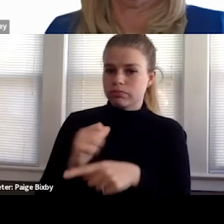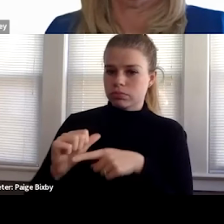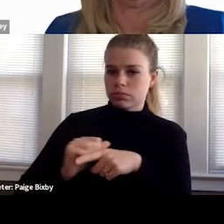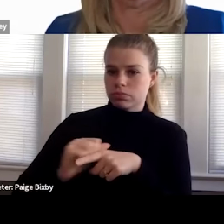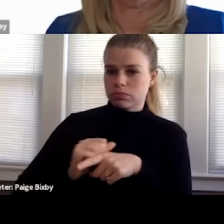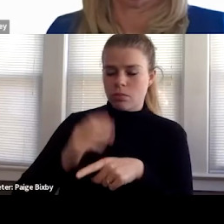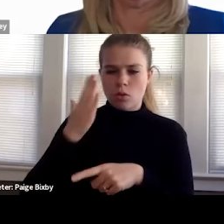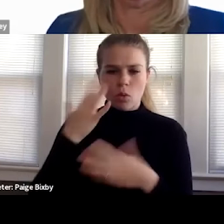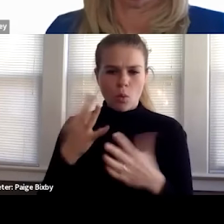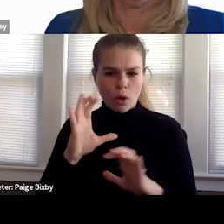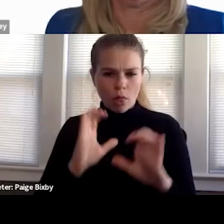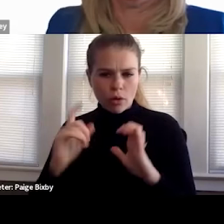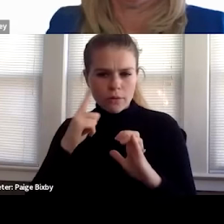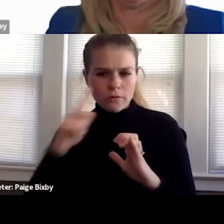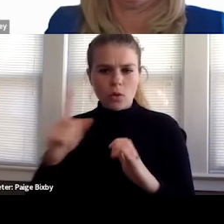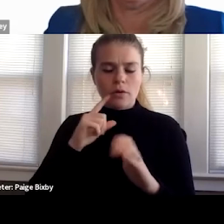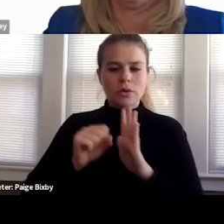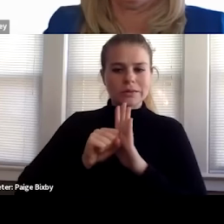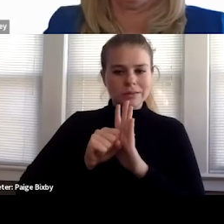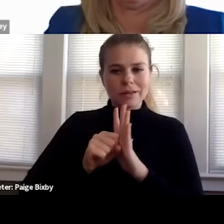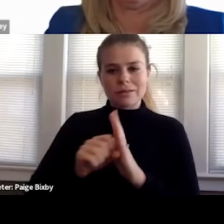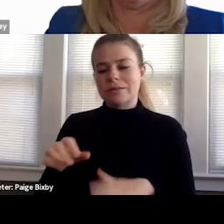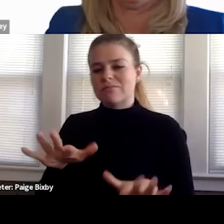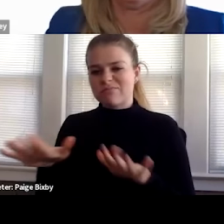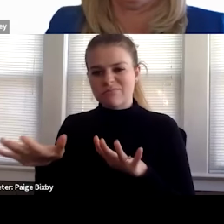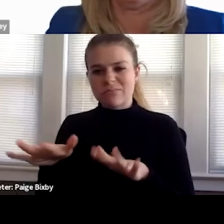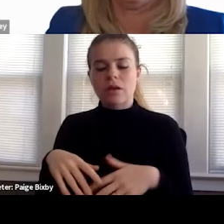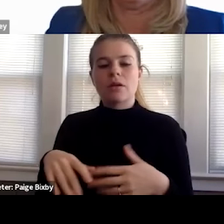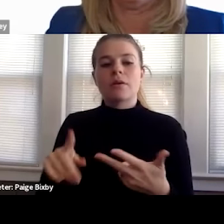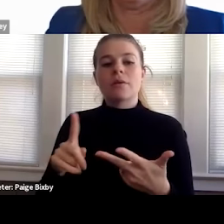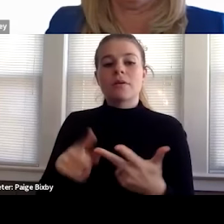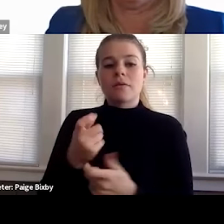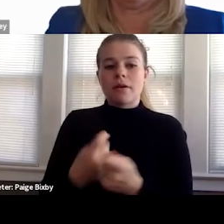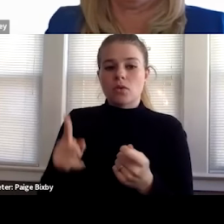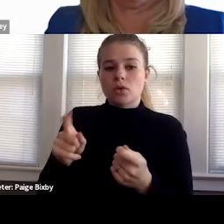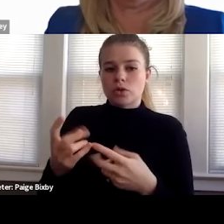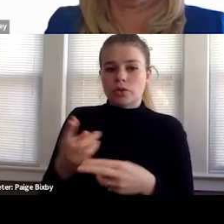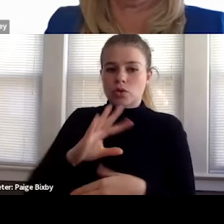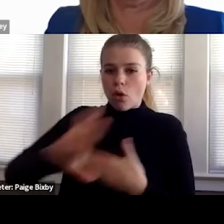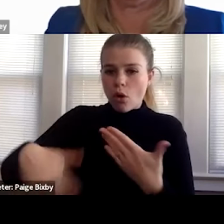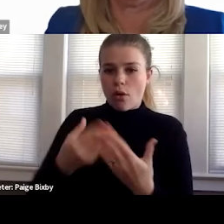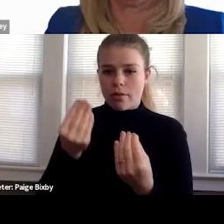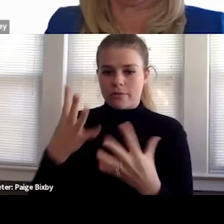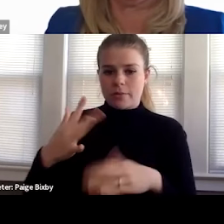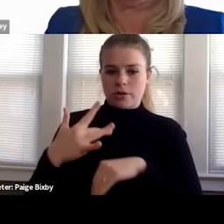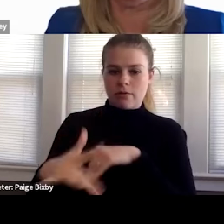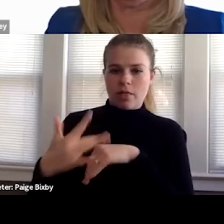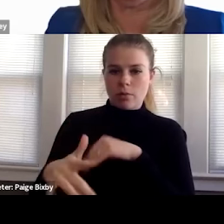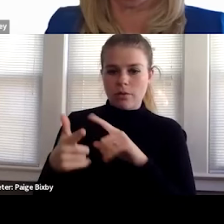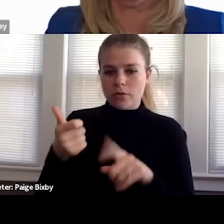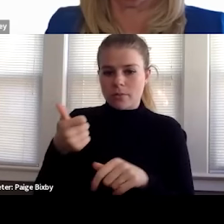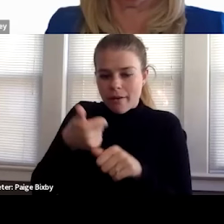in signs and symptoms. Everyone should be using all the information that they have available from every possible source,